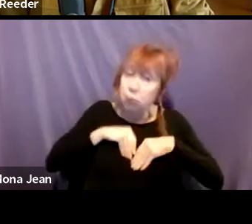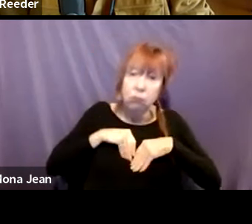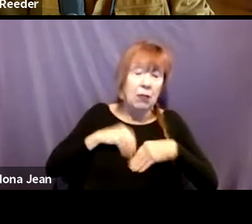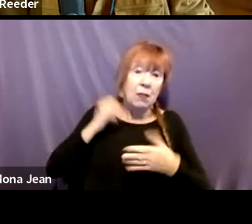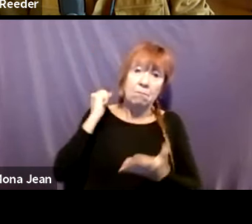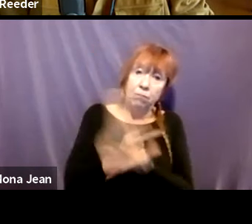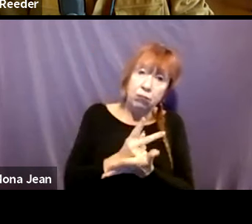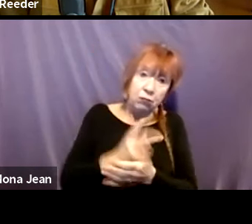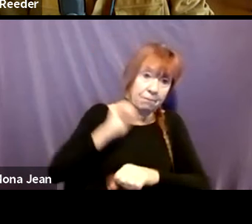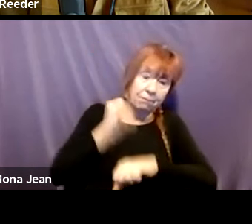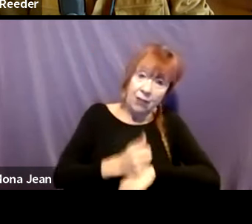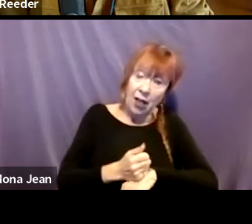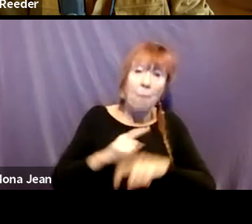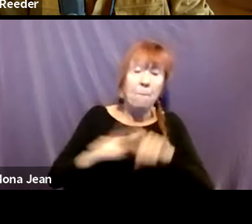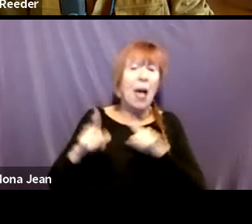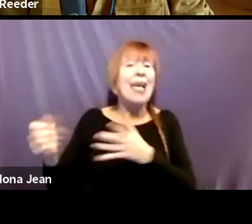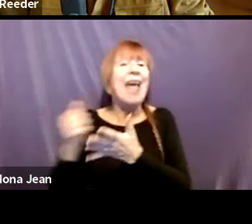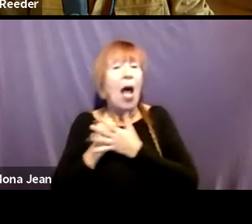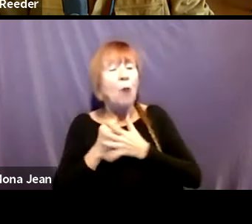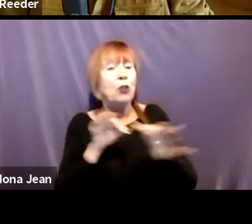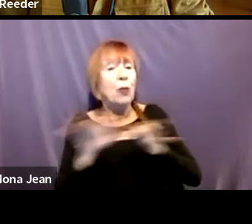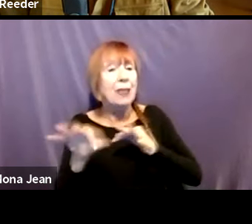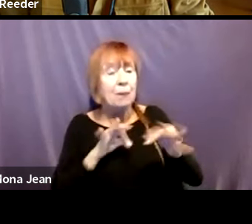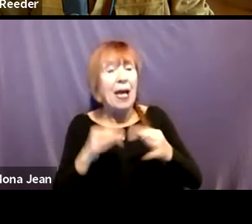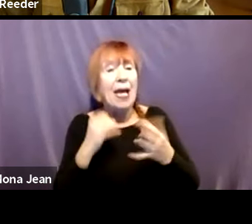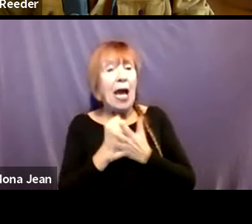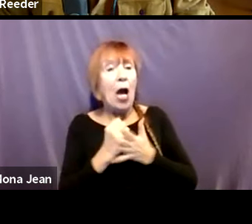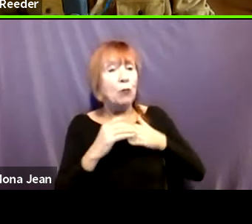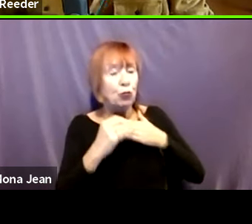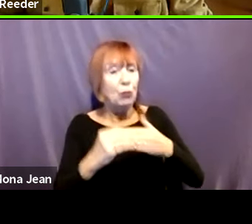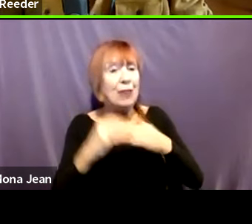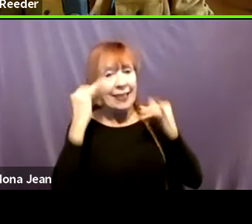especially explaining some kind of weirder ideas. Yeah.